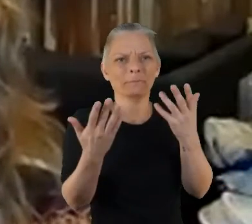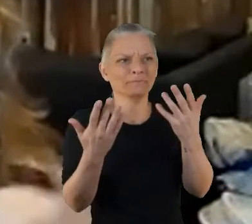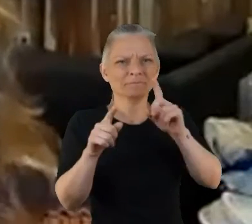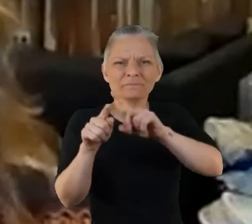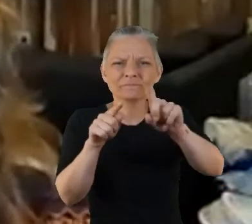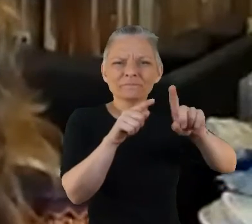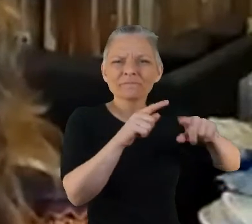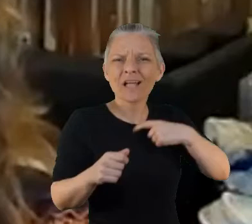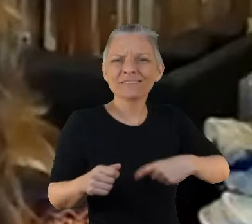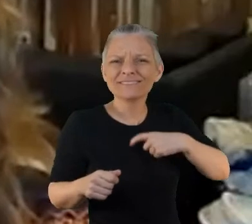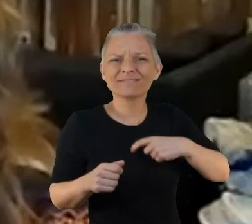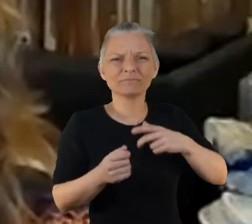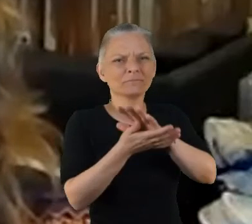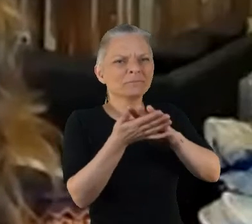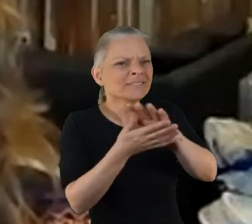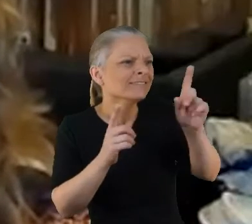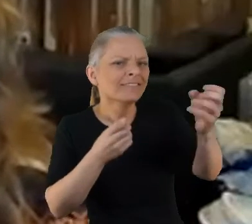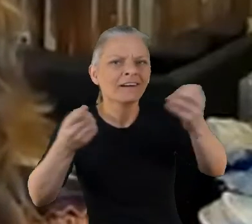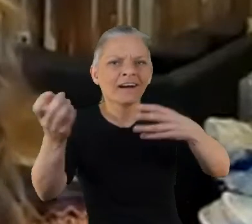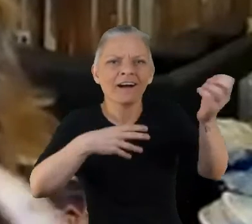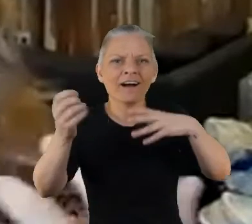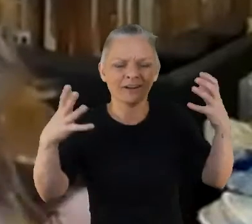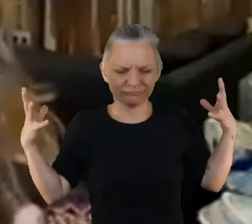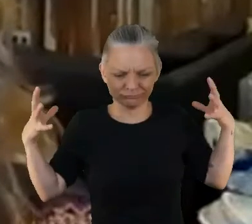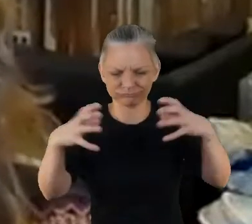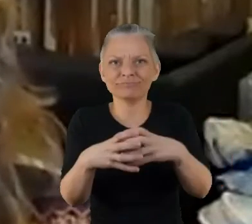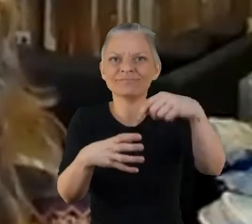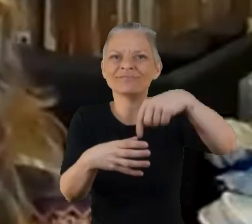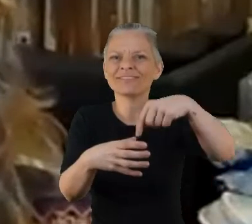it’s something that I can use internally as well. And what I love is that we’ll all